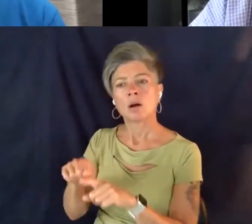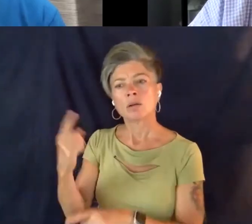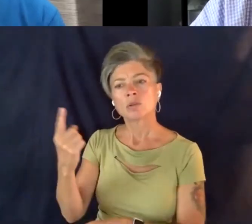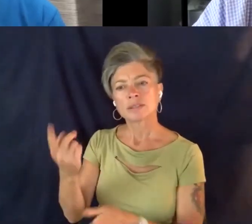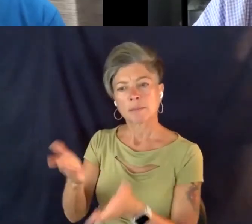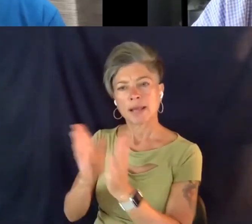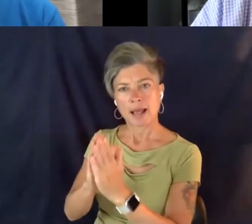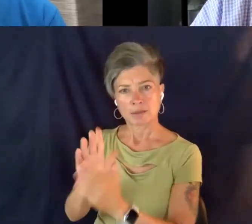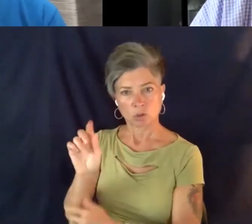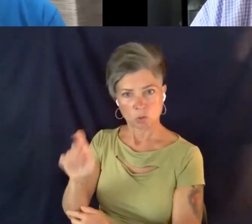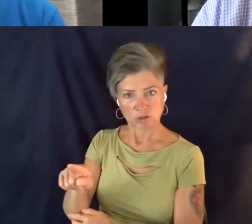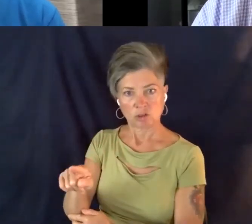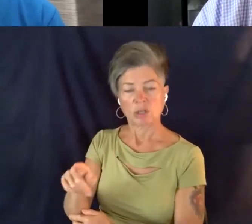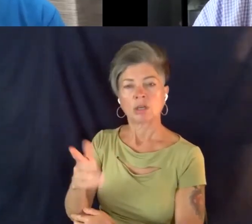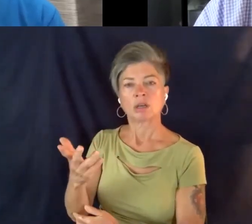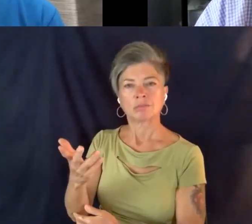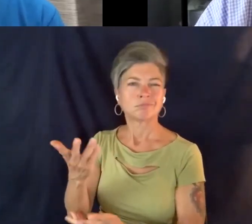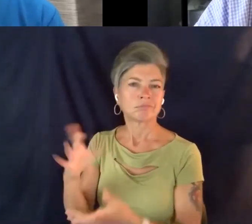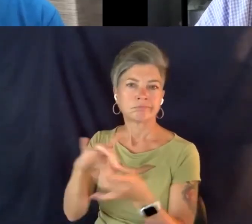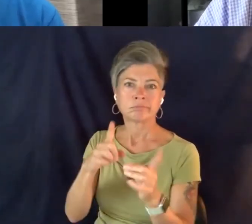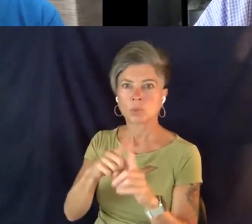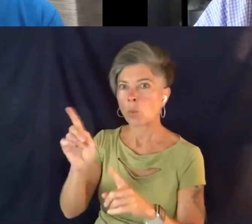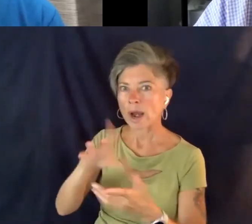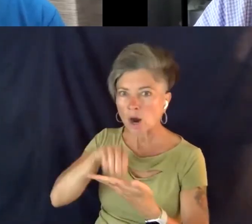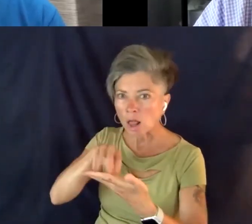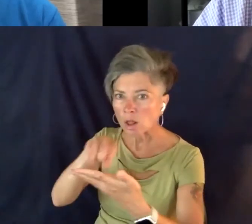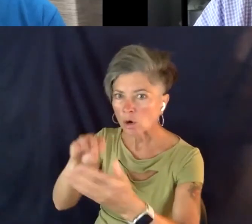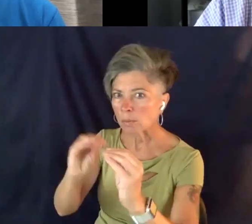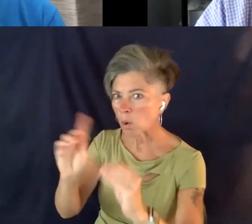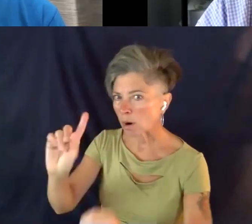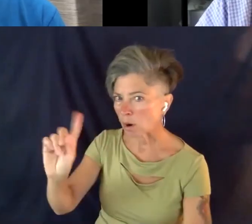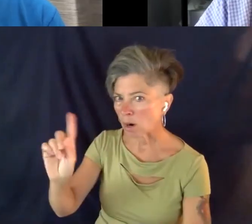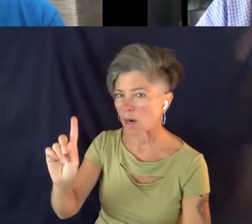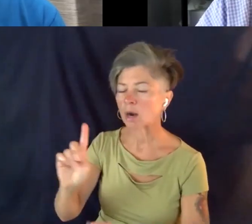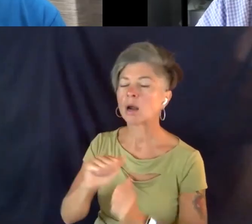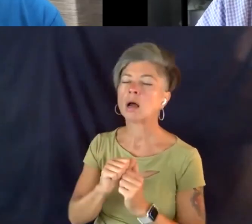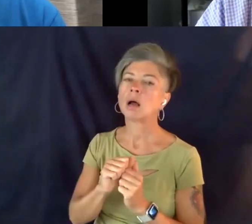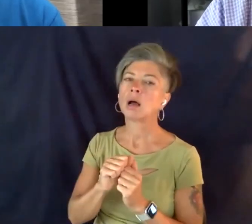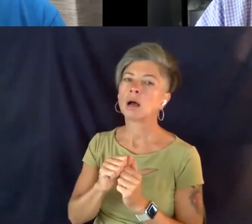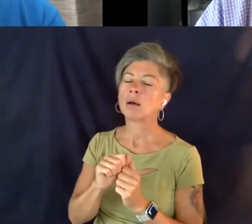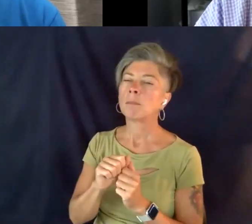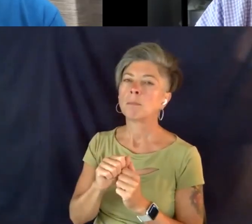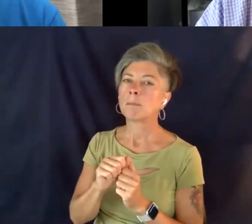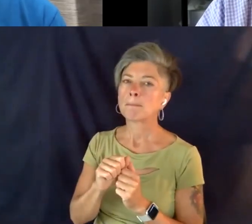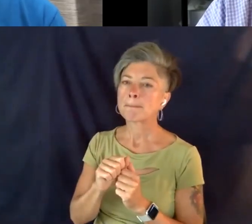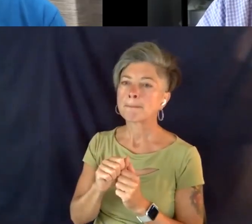it relates to kind of where can I get more education? But it's a little bit different than that, which is that a lot of people are kind of put off